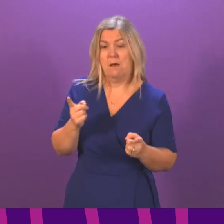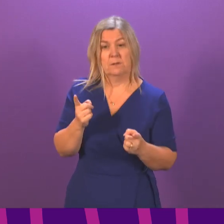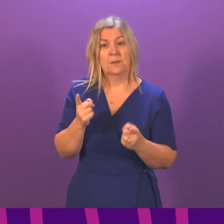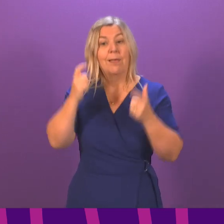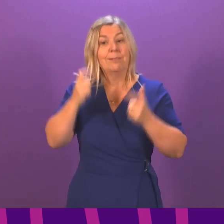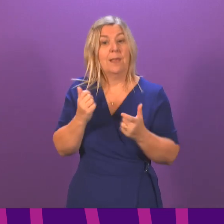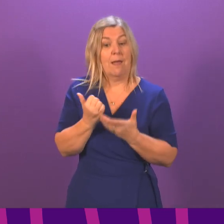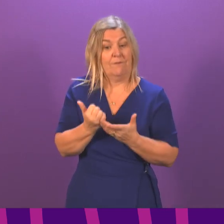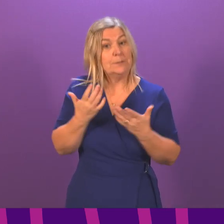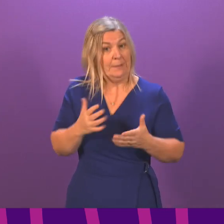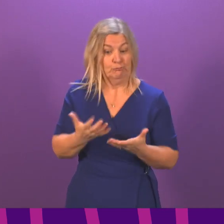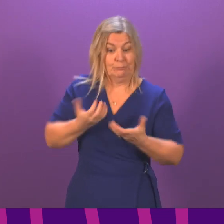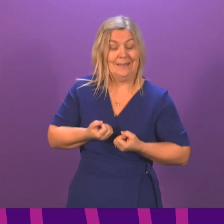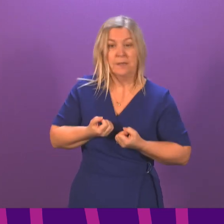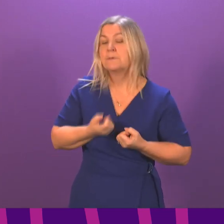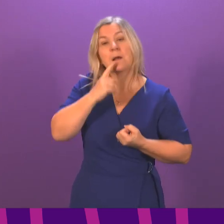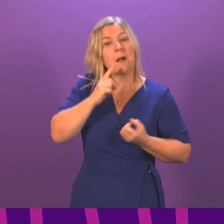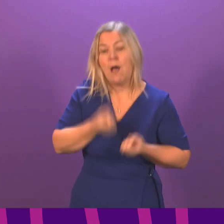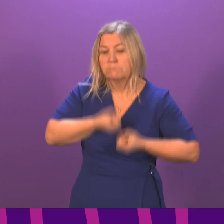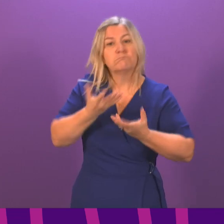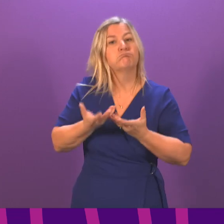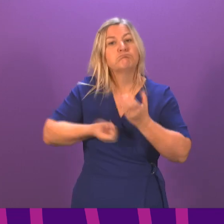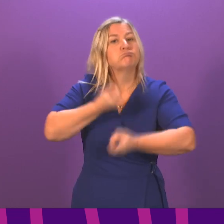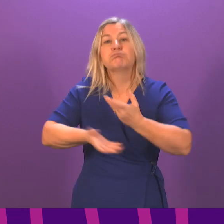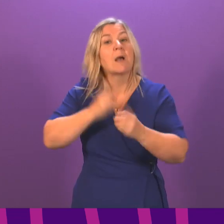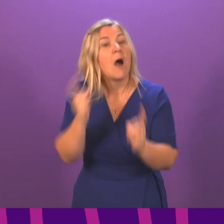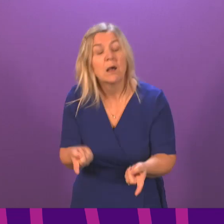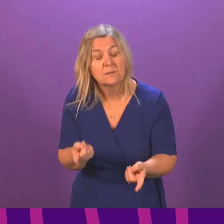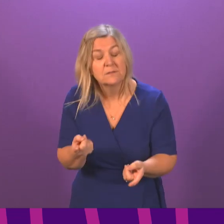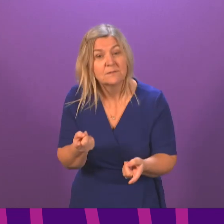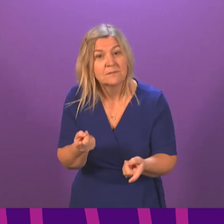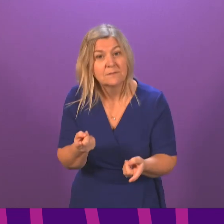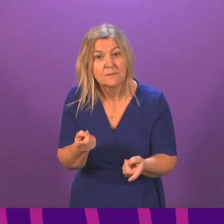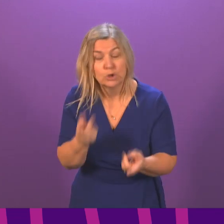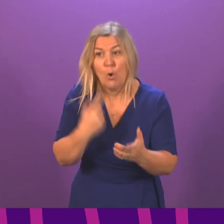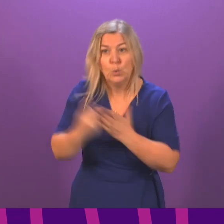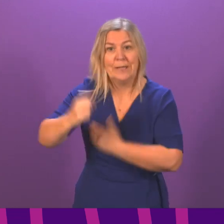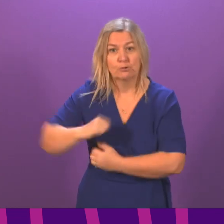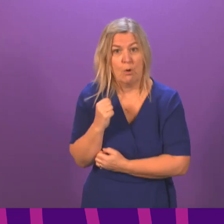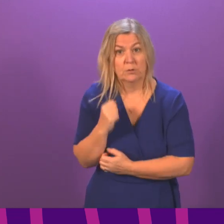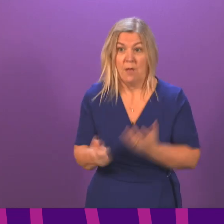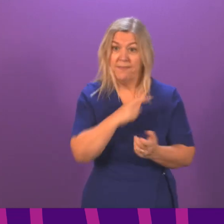of legal advice. That is not unique to Scotland—there are such provisions governing many different